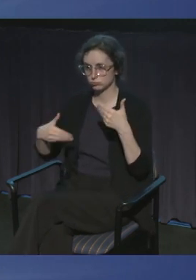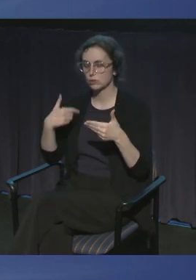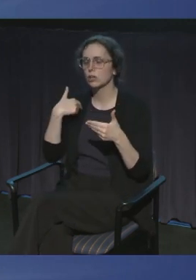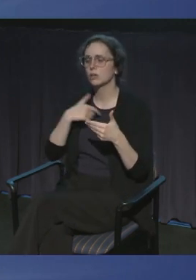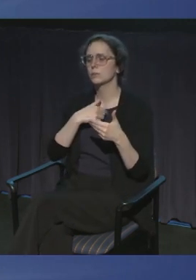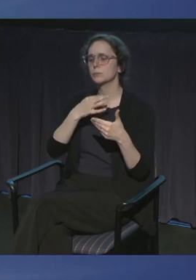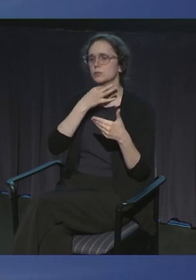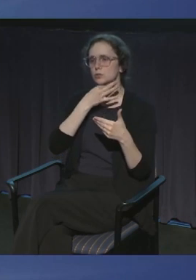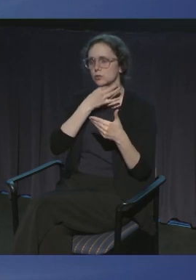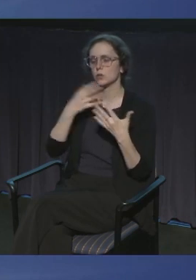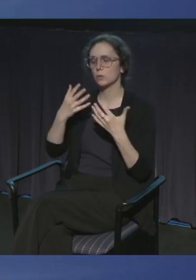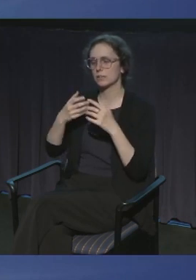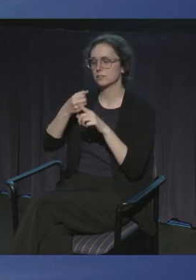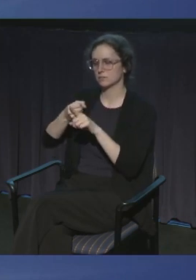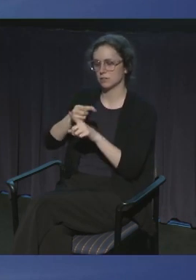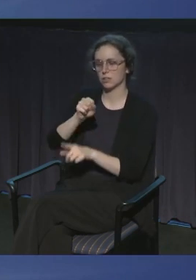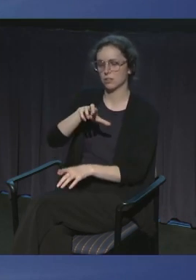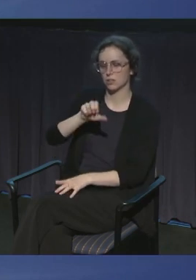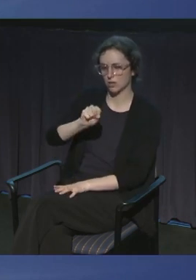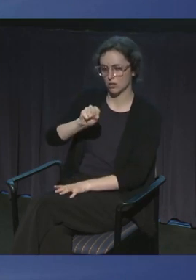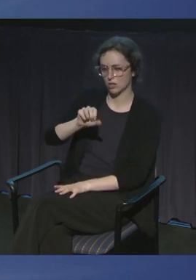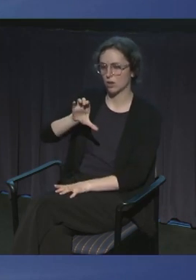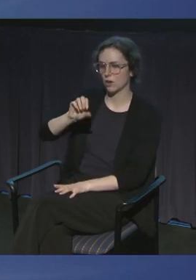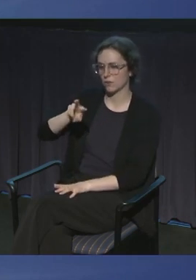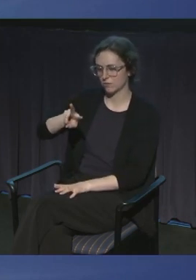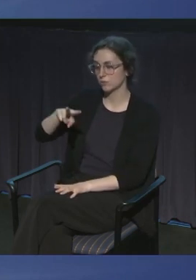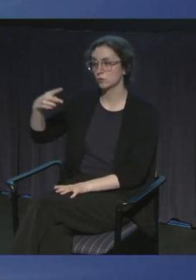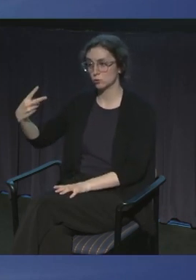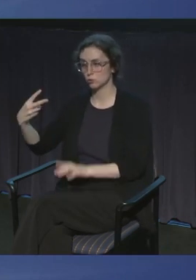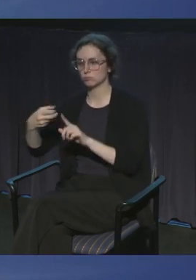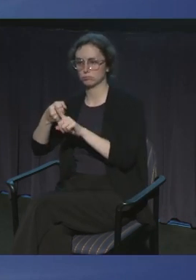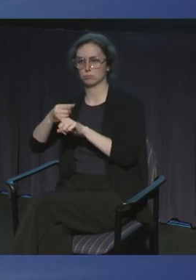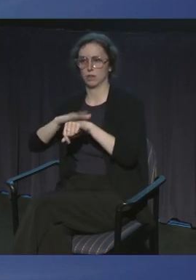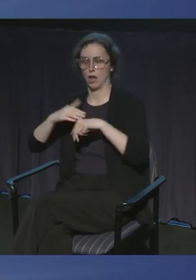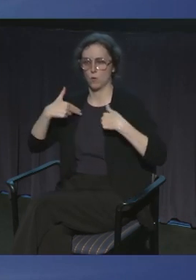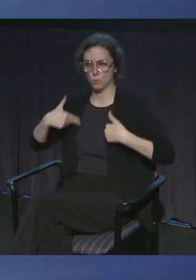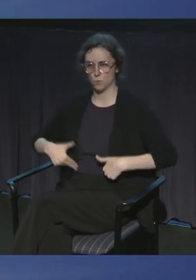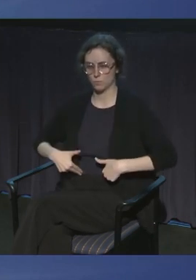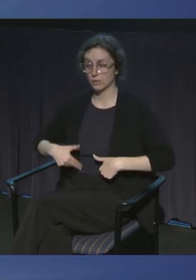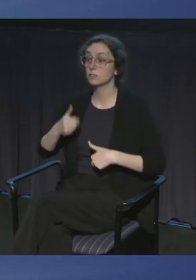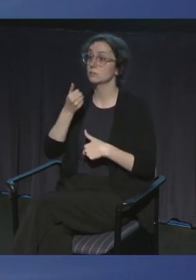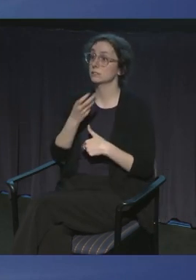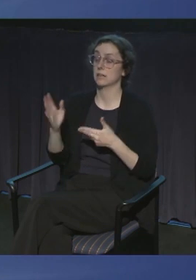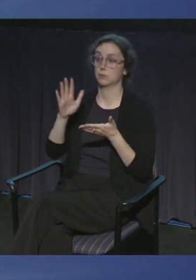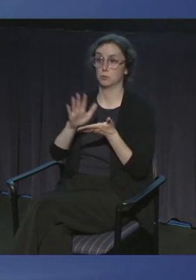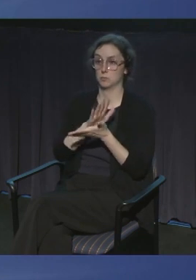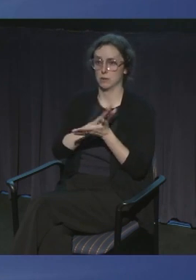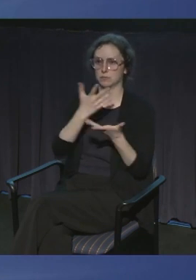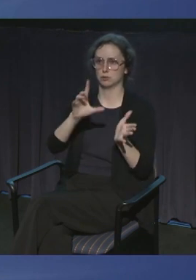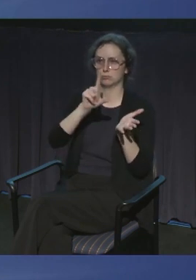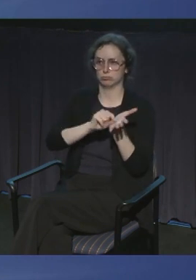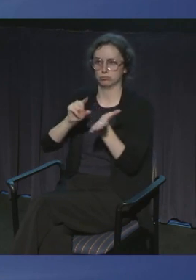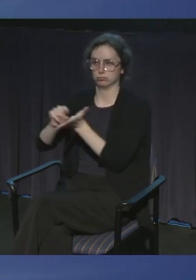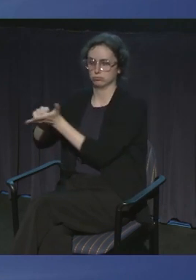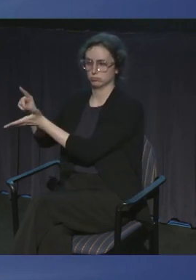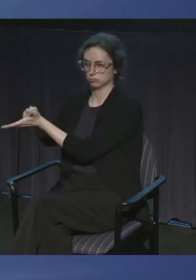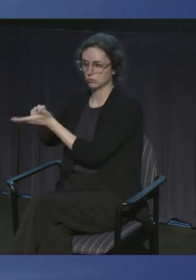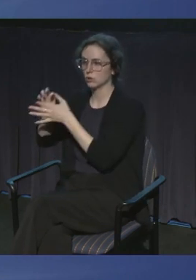TO SEE WHAT IS THE EFFECT OF SARS COVID 2 ON HUMANS. THERE WERE QUITE A FEW PAPERS LOOKING AT THE INDUCTION OF